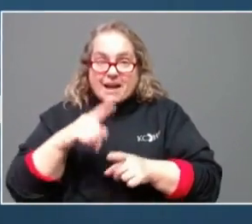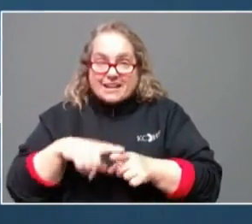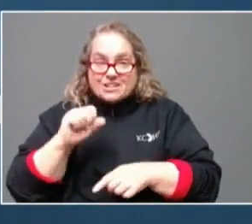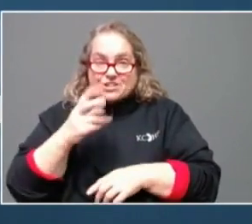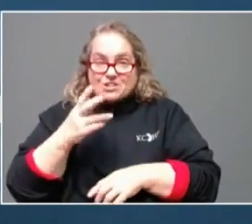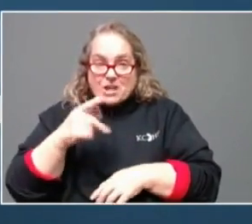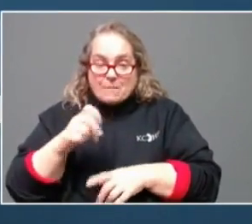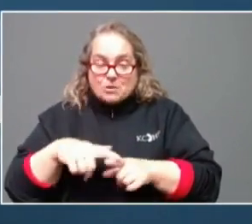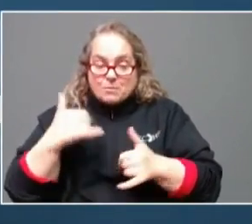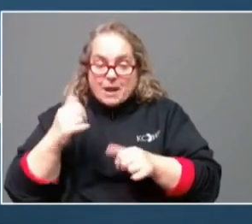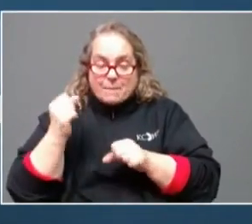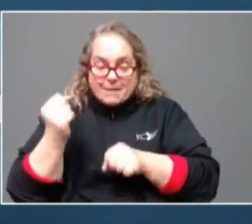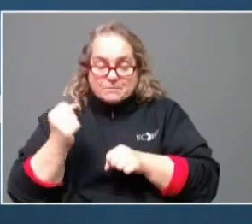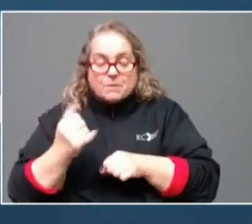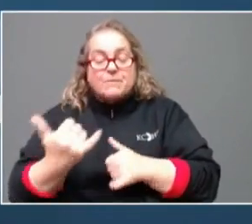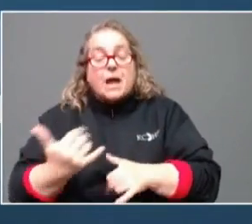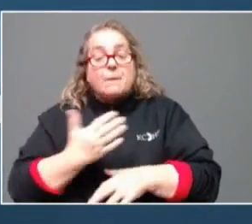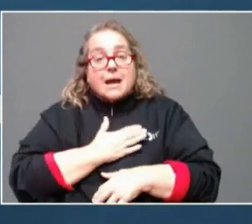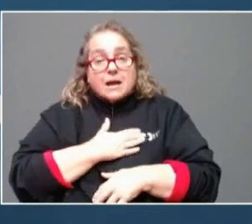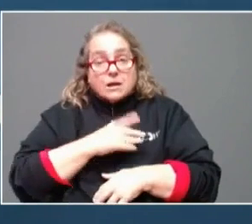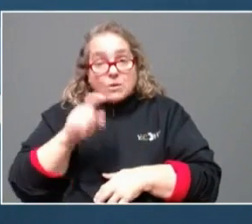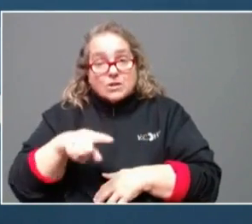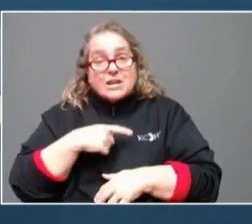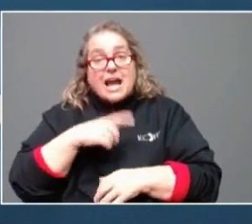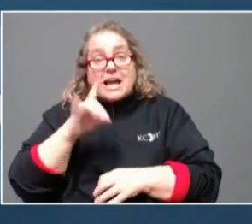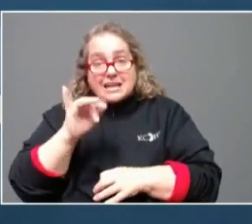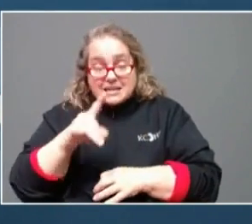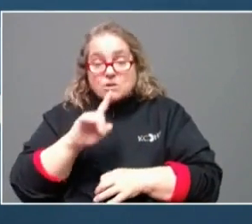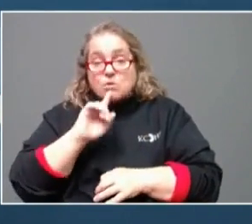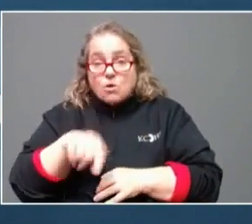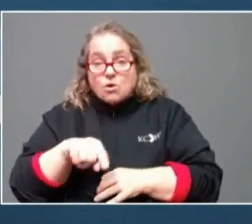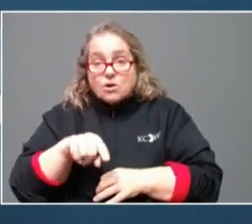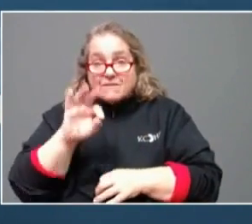question. I did order uh in fact, I got it. I was able to do it the day before.